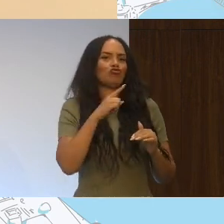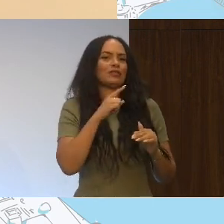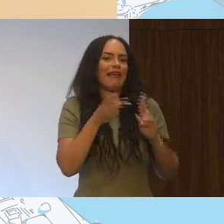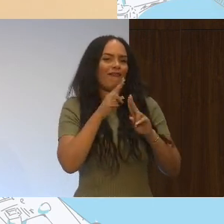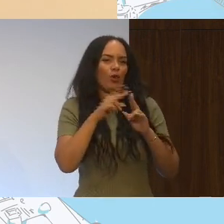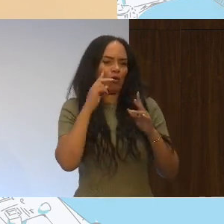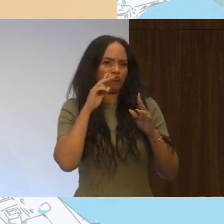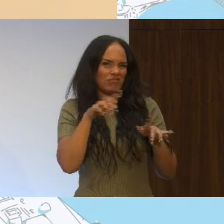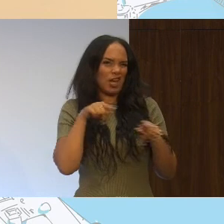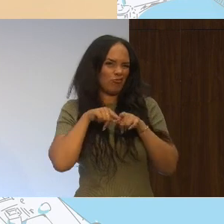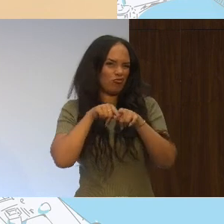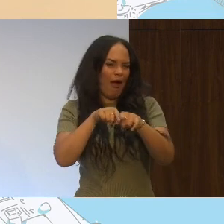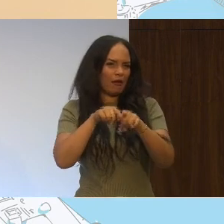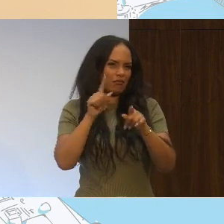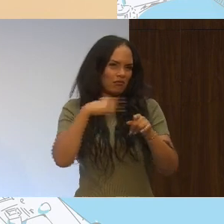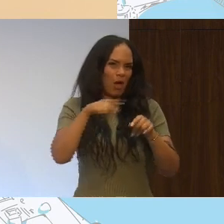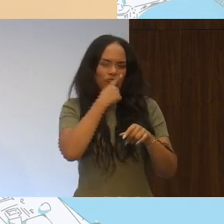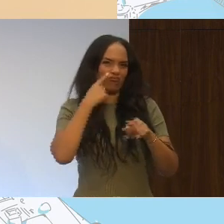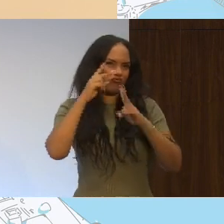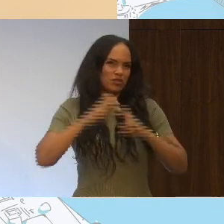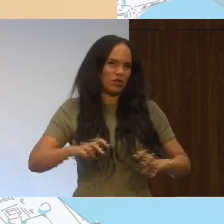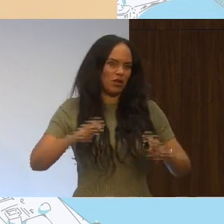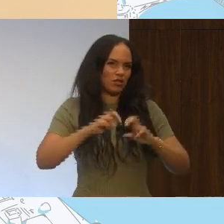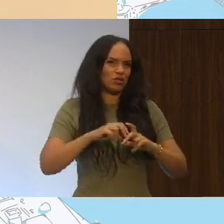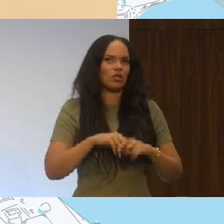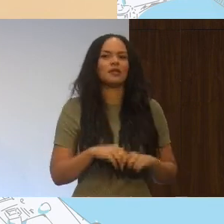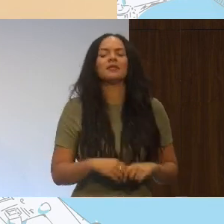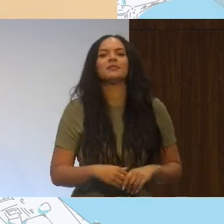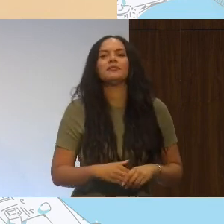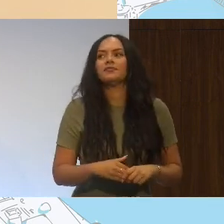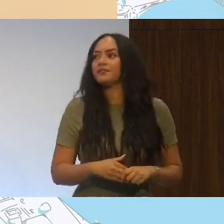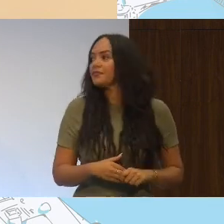One of the troops here Isella Tweet from a Netherlands presented